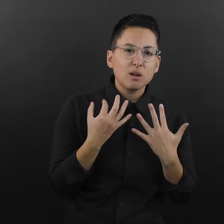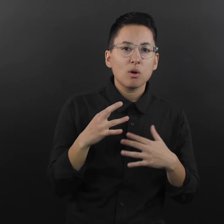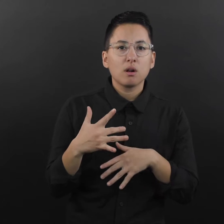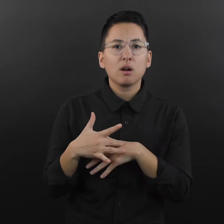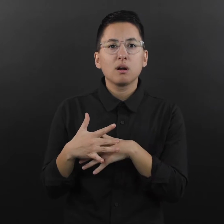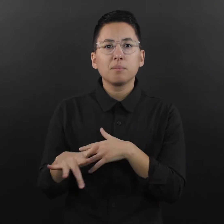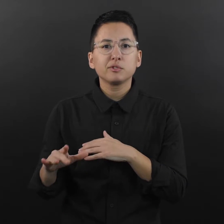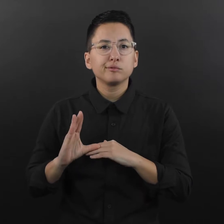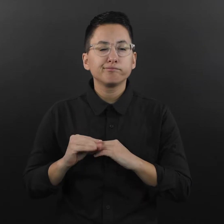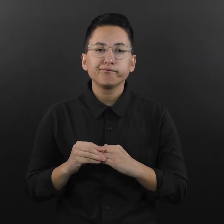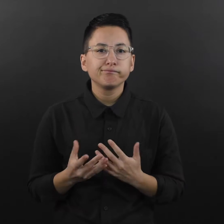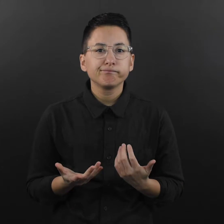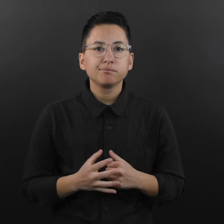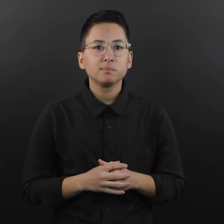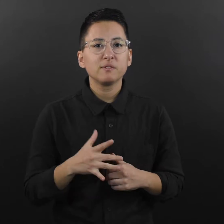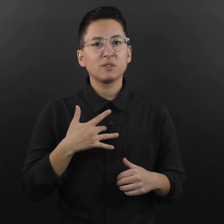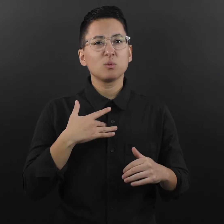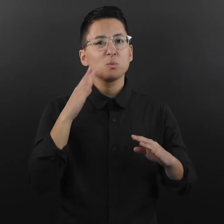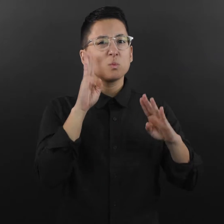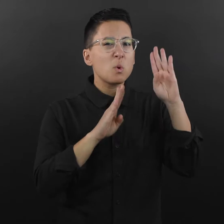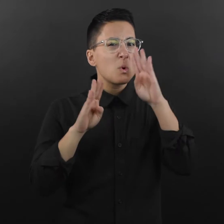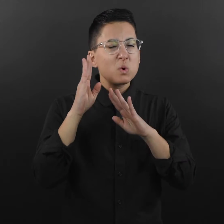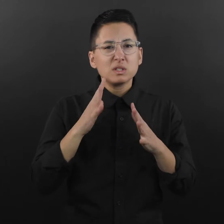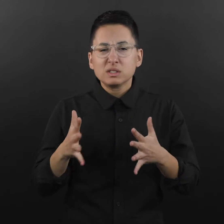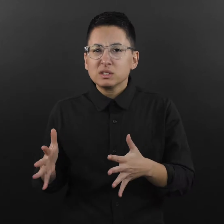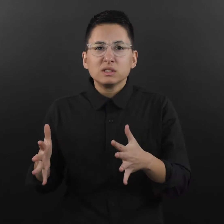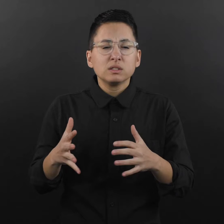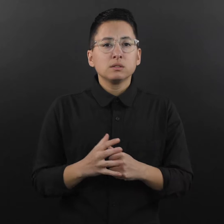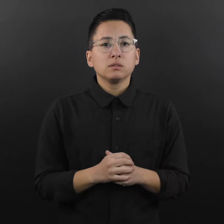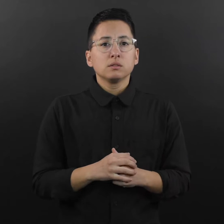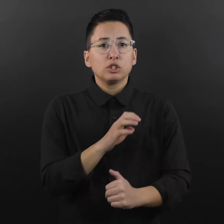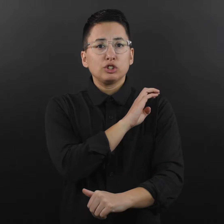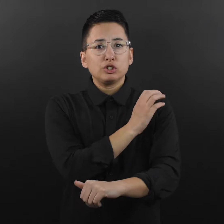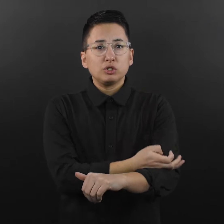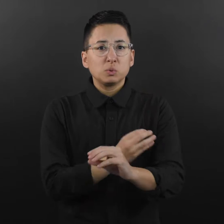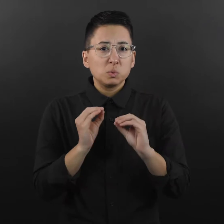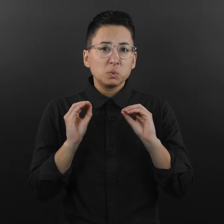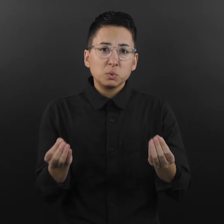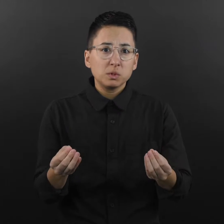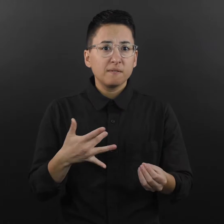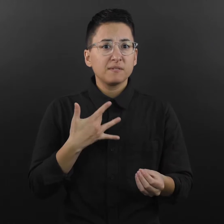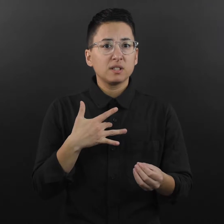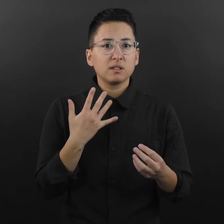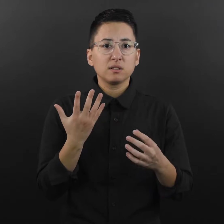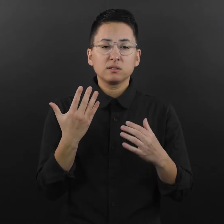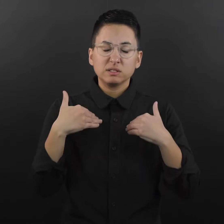• Feeling worried or anxious • Lack of energy, feeling very tired